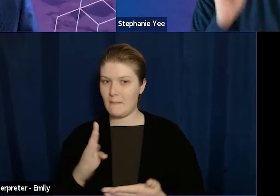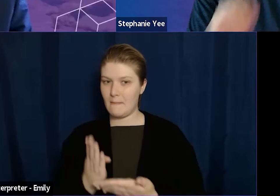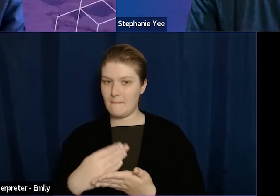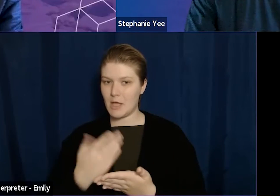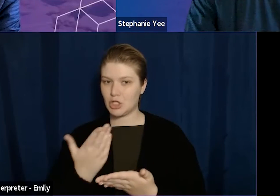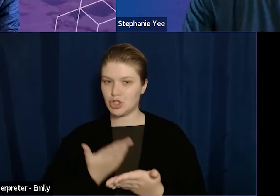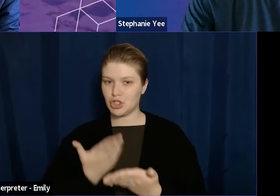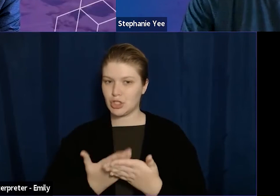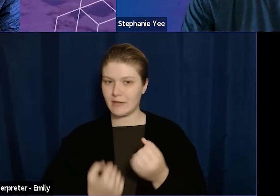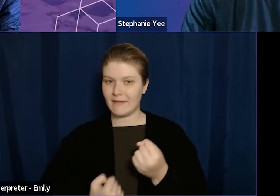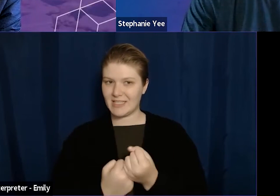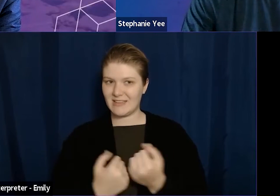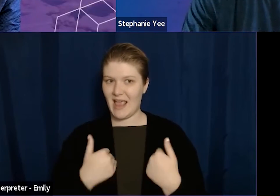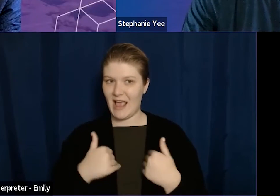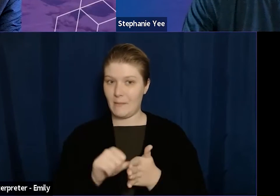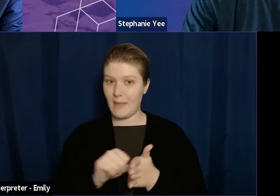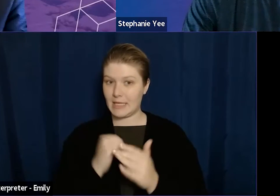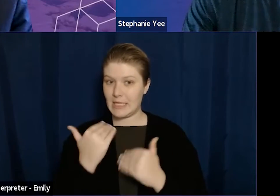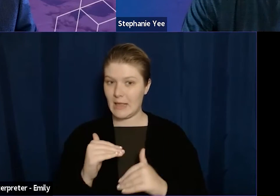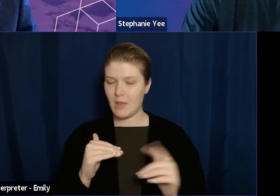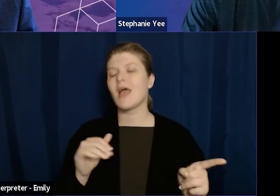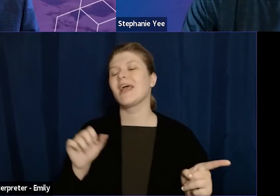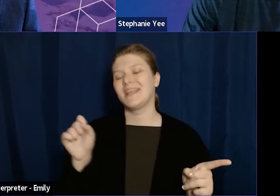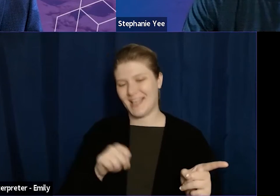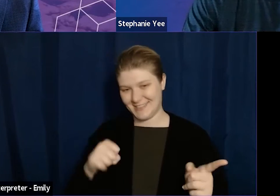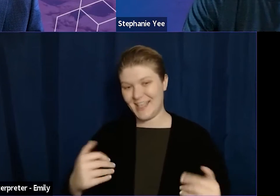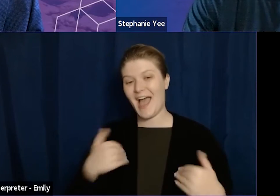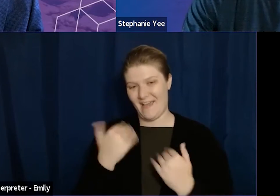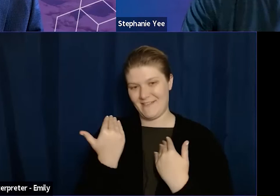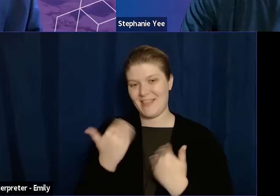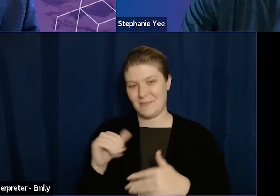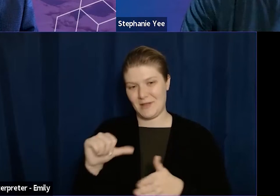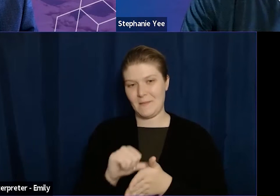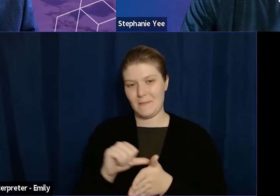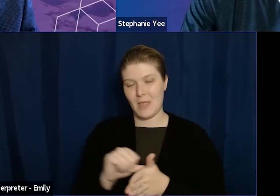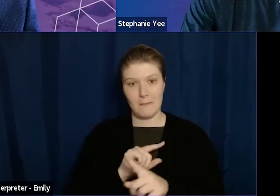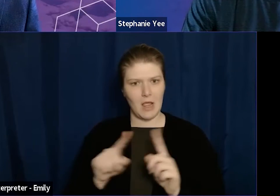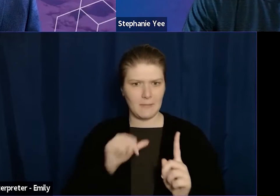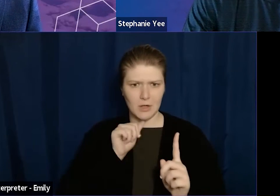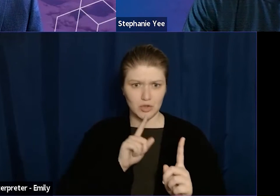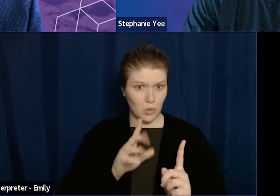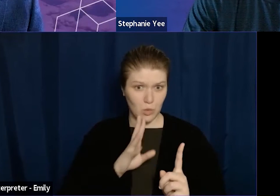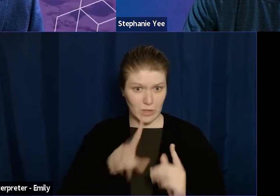Jeremy Leffler: The Budget Justification has a page limit. I just don't know what else they could be referring to. Stephanie Yee: I don't know.